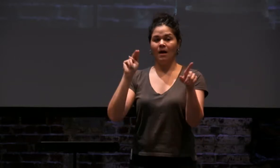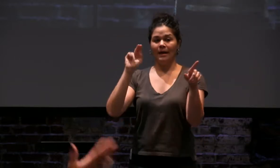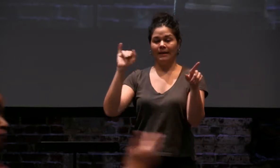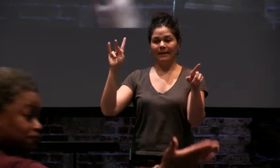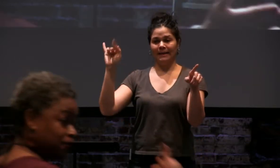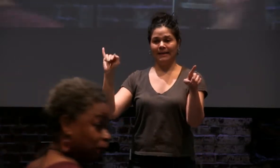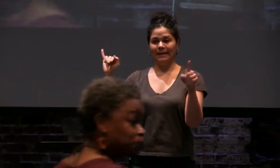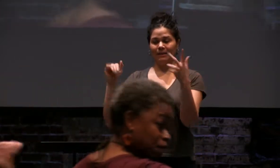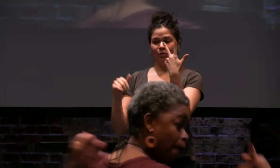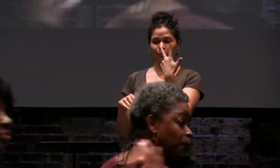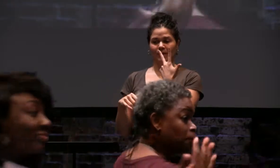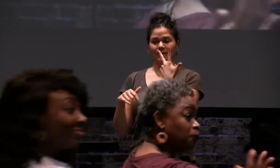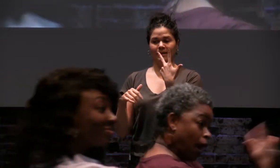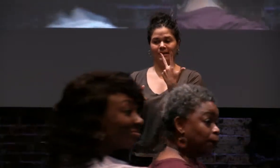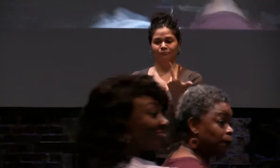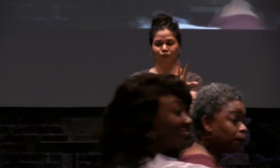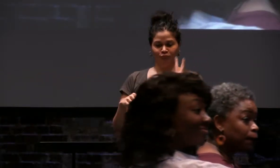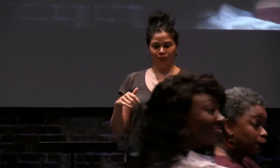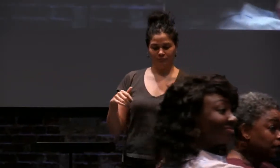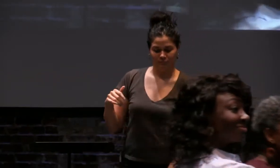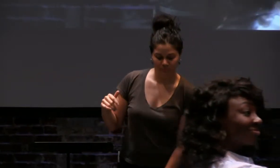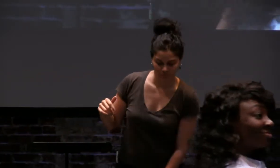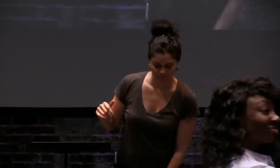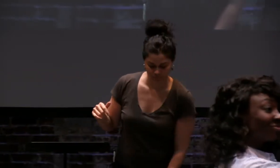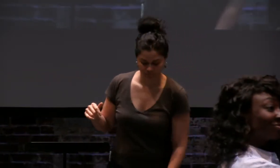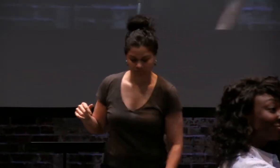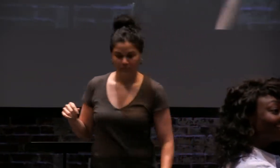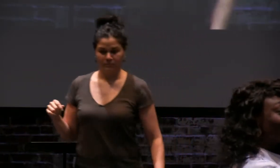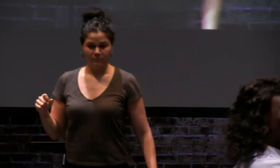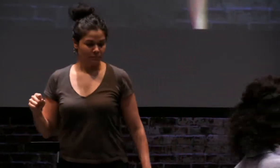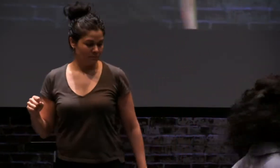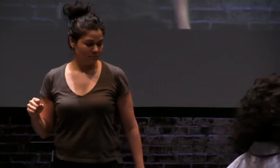with Michelle and Natasha.